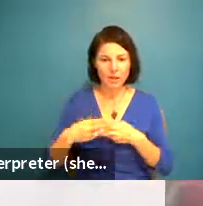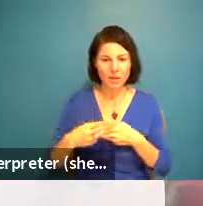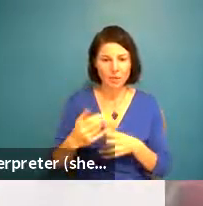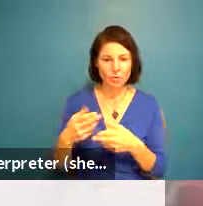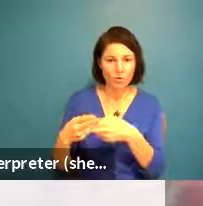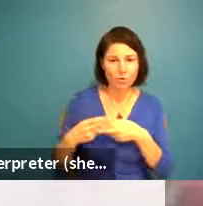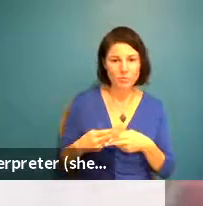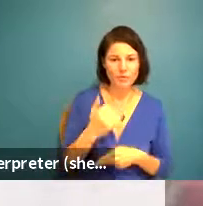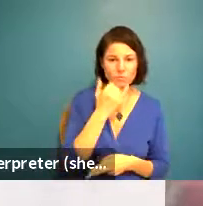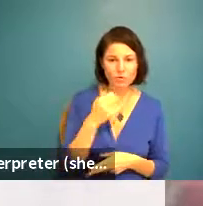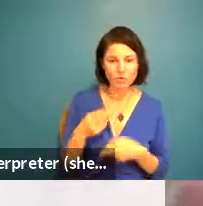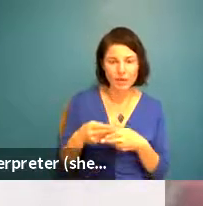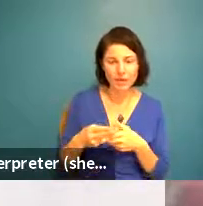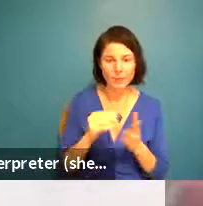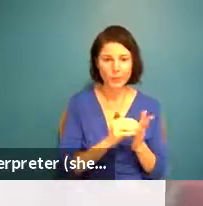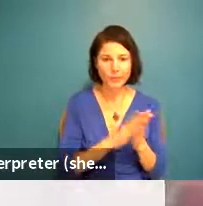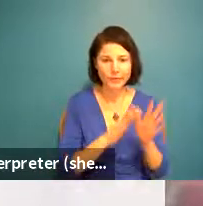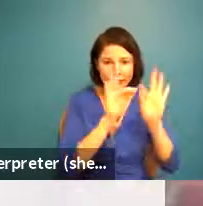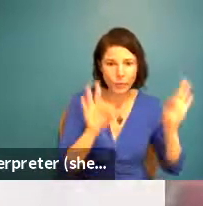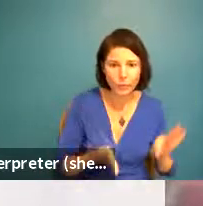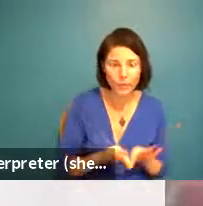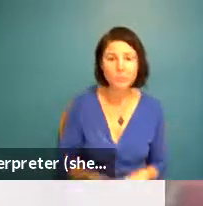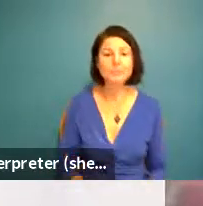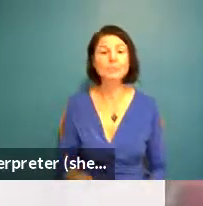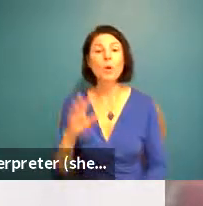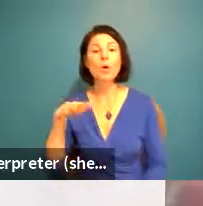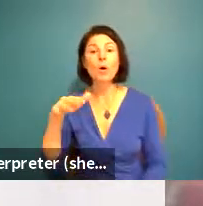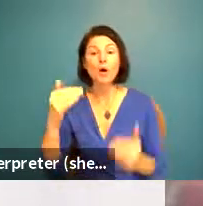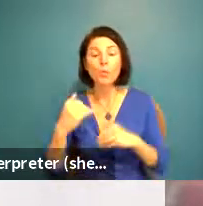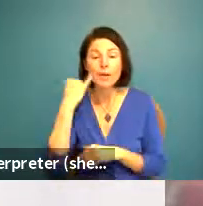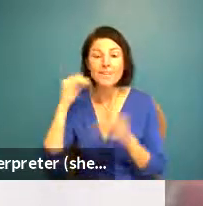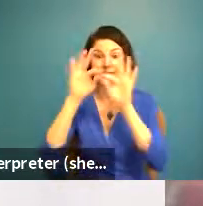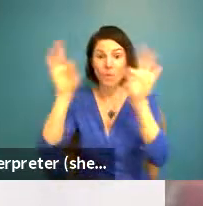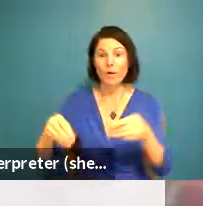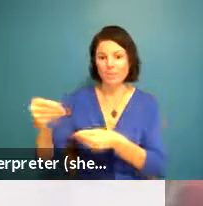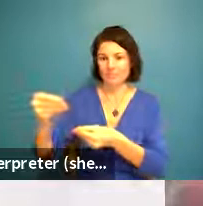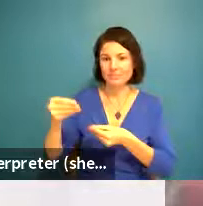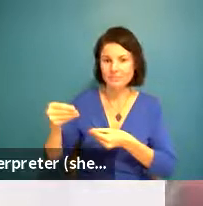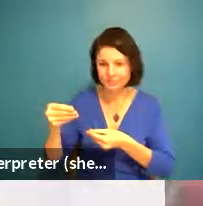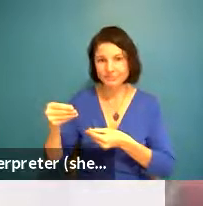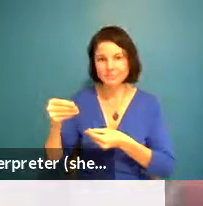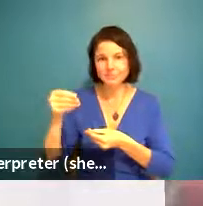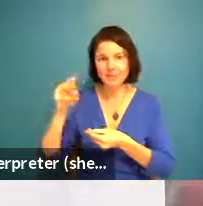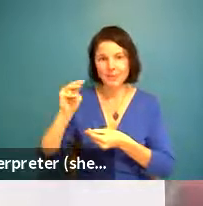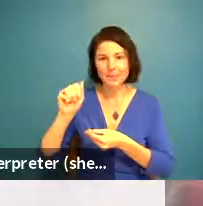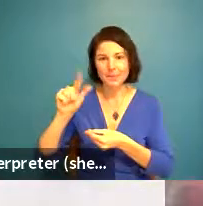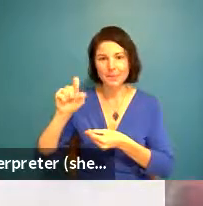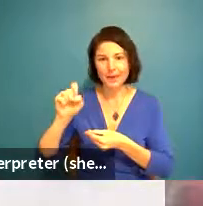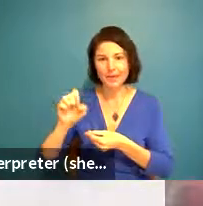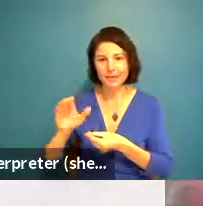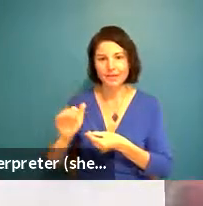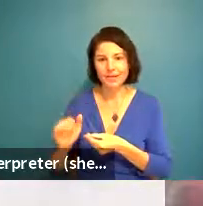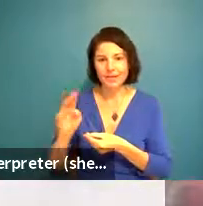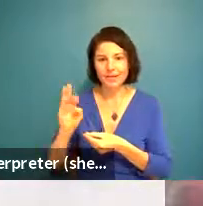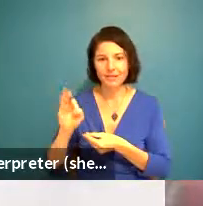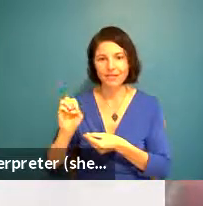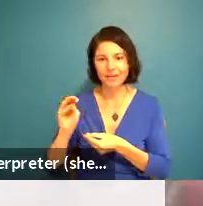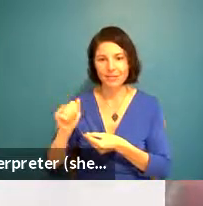what gender to select when a form only offers you male versus female selection? Are you often referred to by the incorrect pronouns?